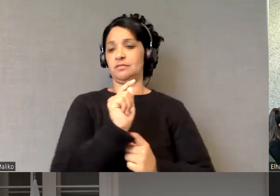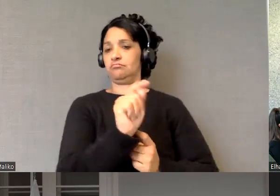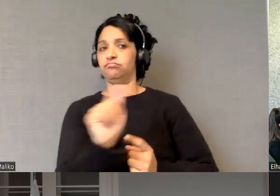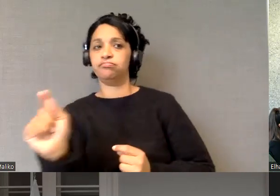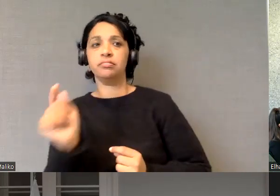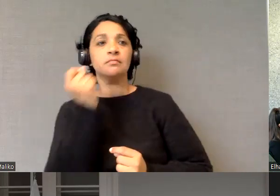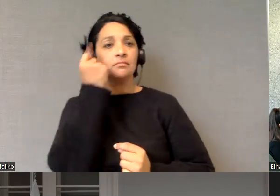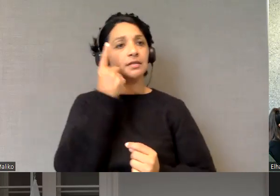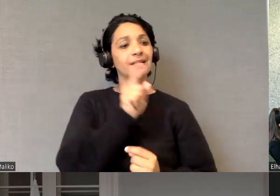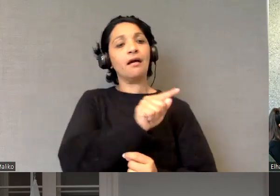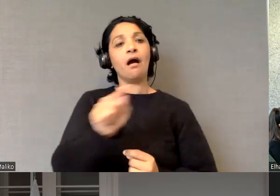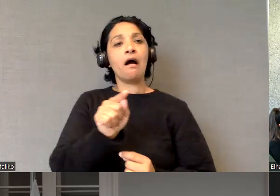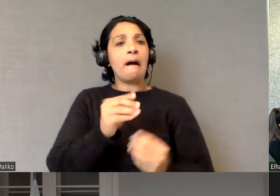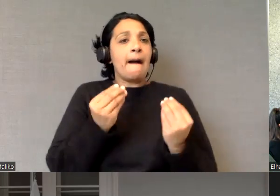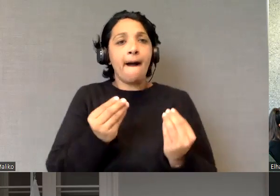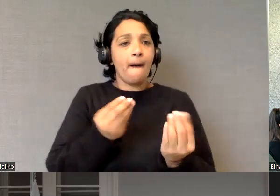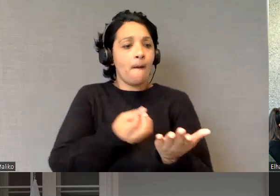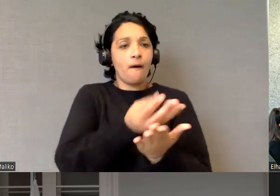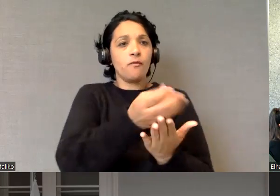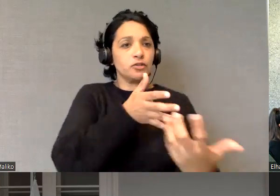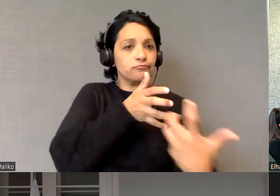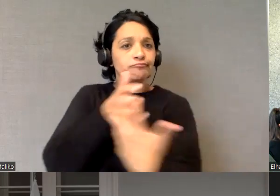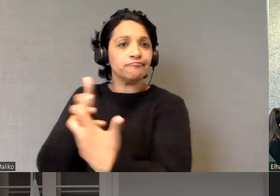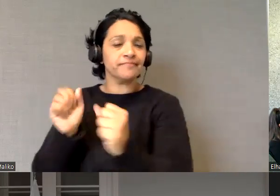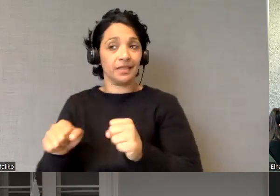rights that they can advocate for with the states and the militaries to ensure their